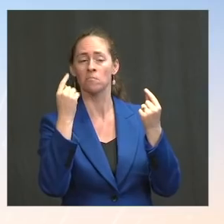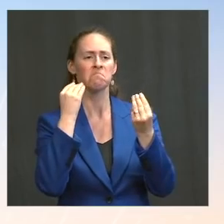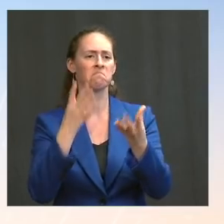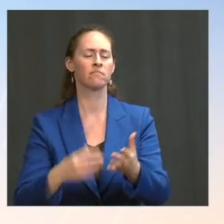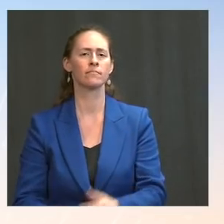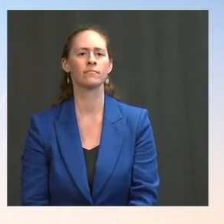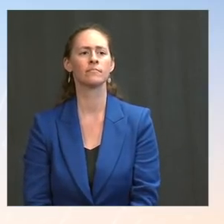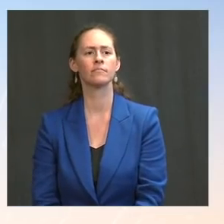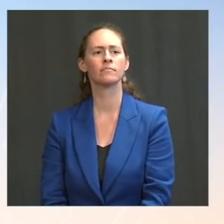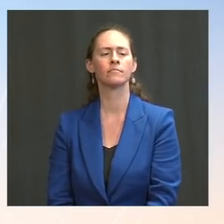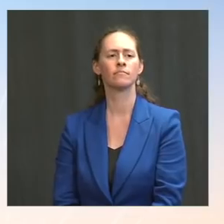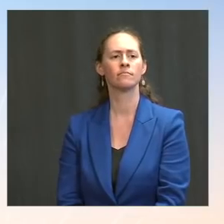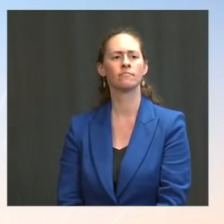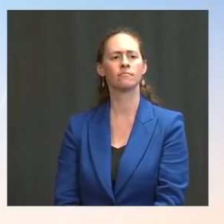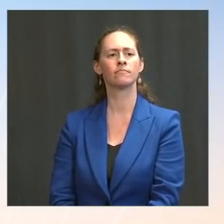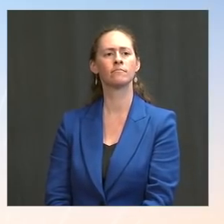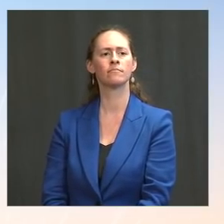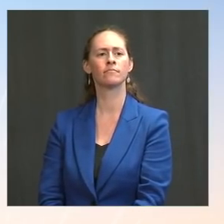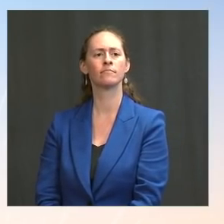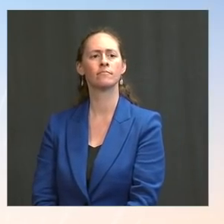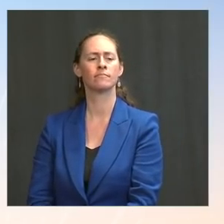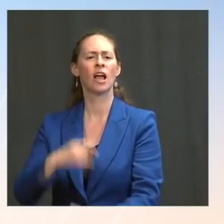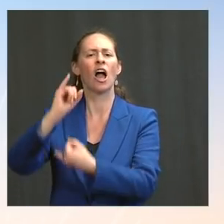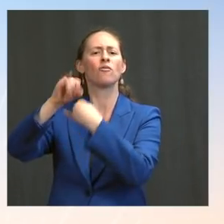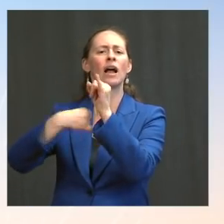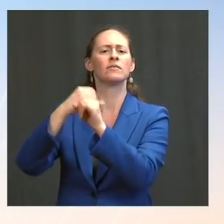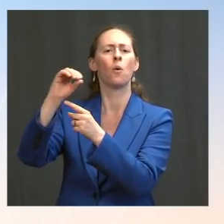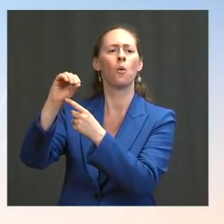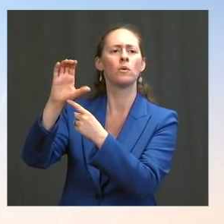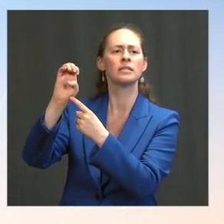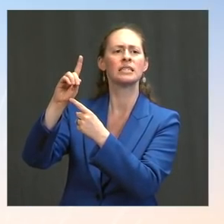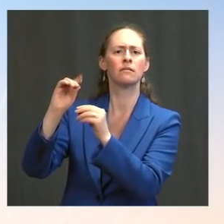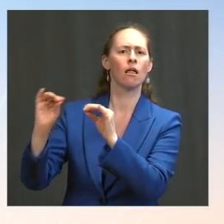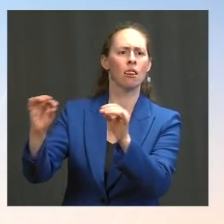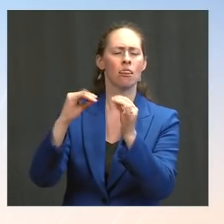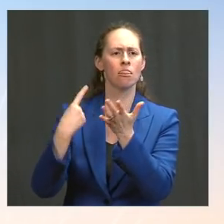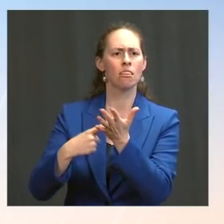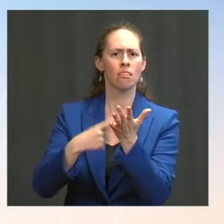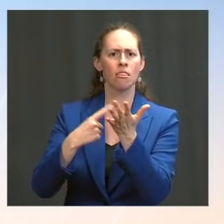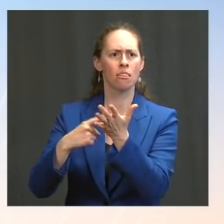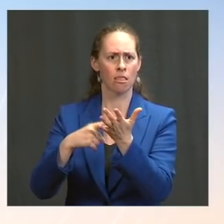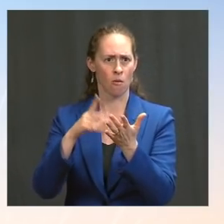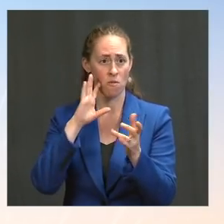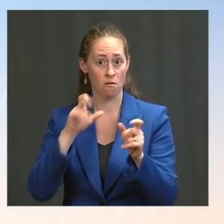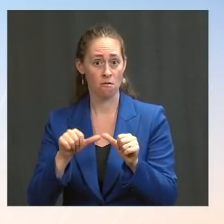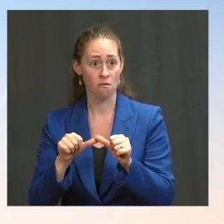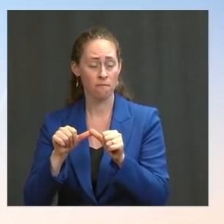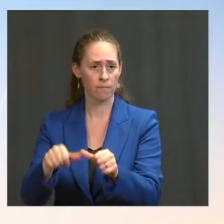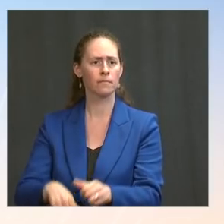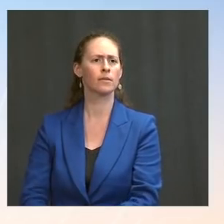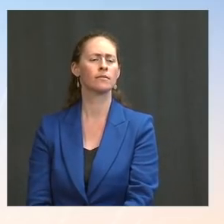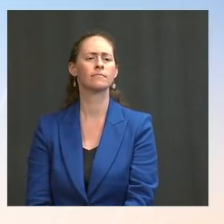these OECD talks are now going to be heading into the G10 -- I'm sorry, G20 meeting that's coming up.